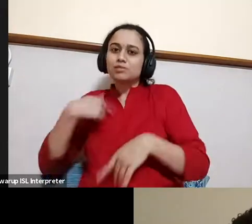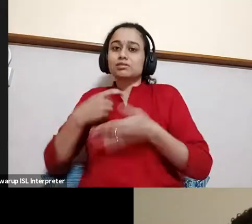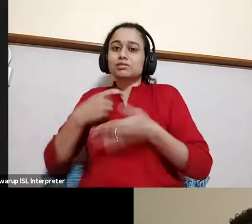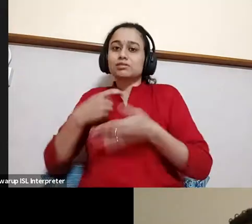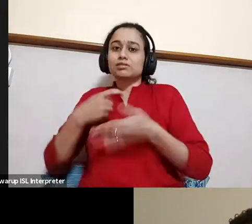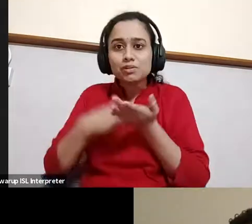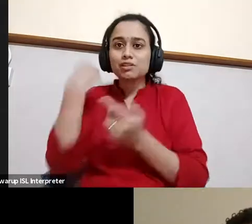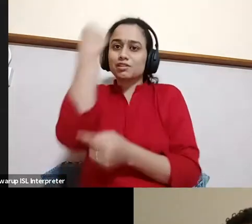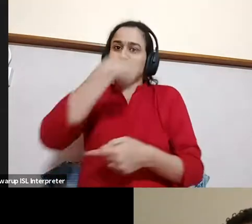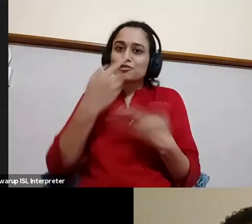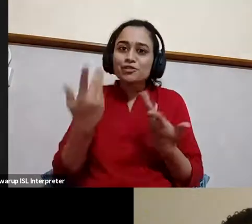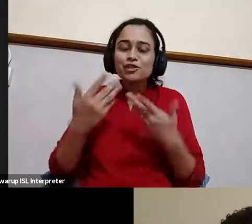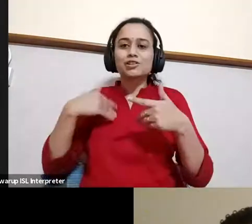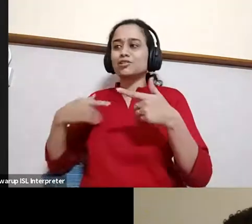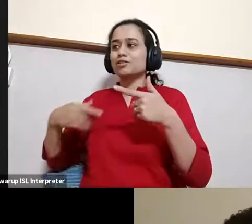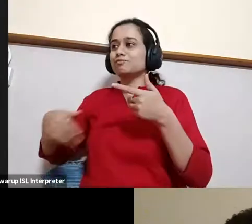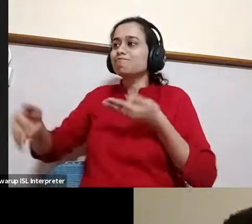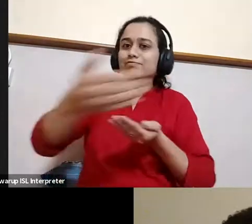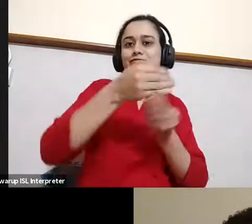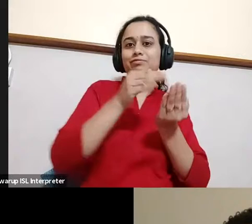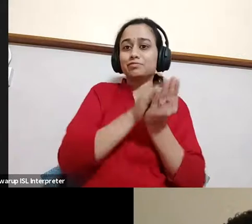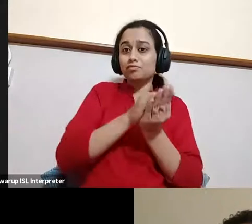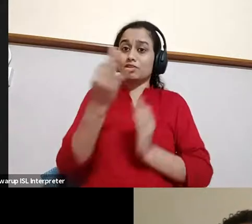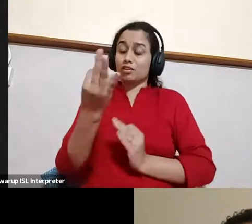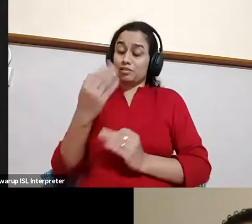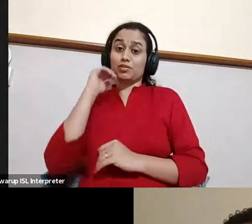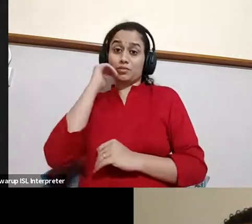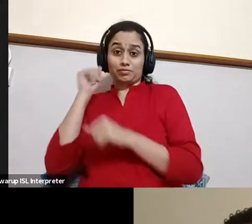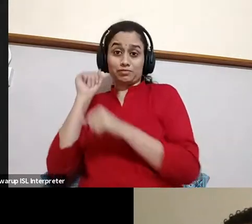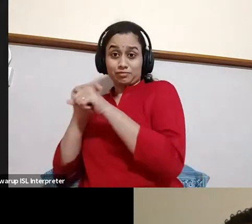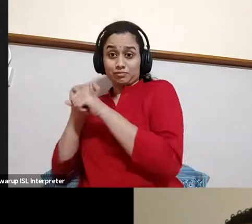throughout this archive and the unique work of suish punjabi while also acknowledging um